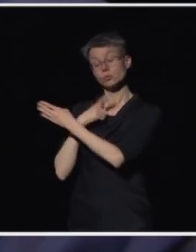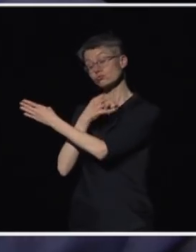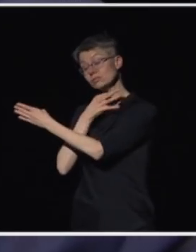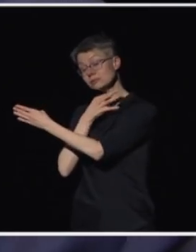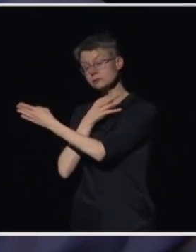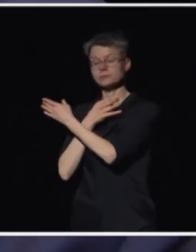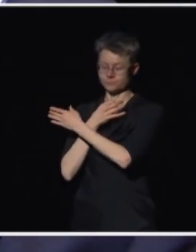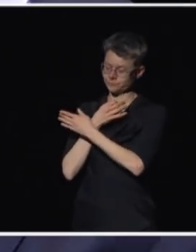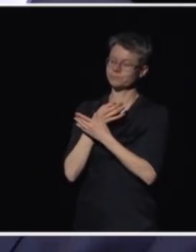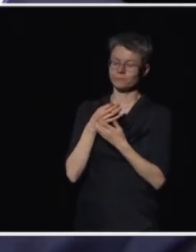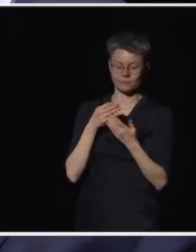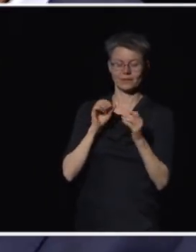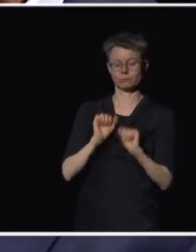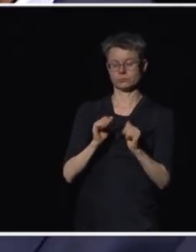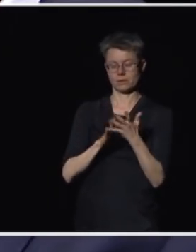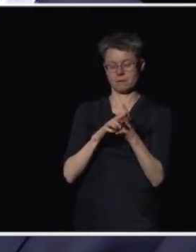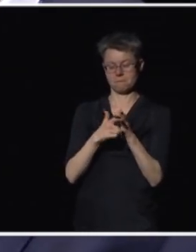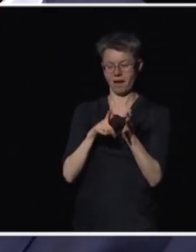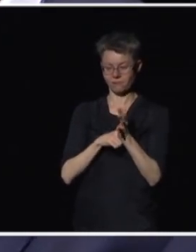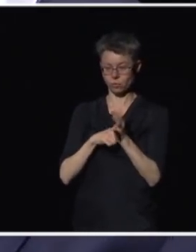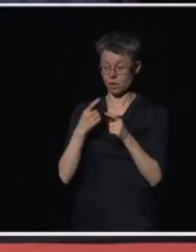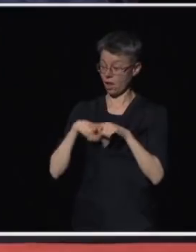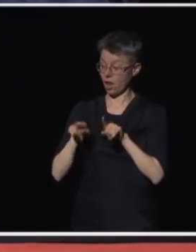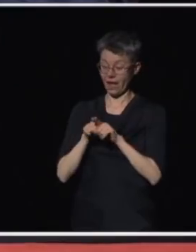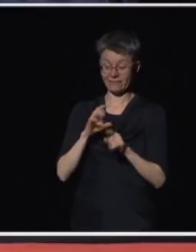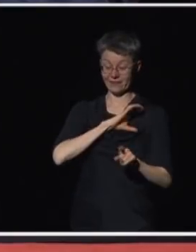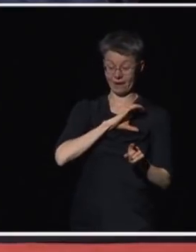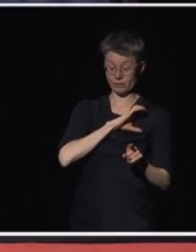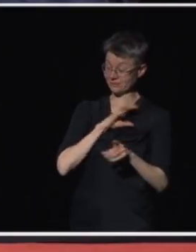Like, a lot of their characters -- like, they're kind of outsiders to society. And so you know, when I'm going